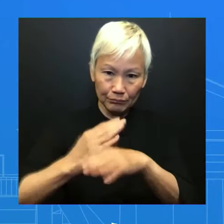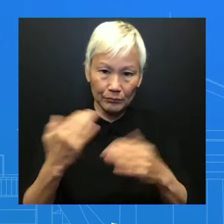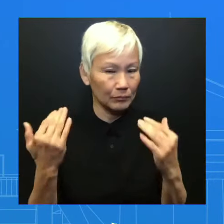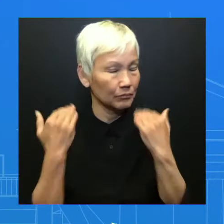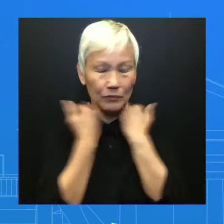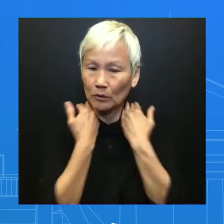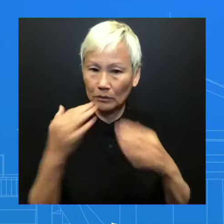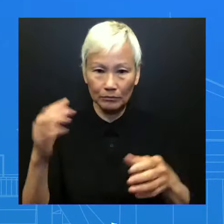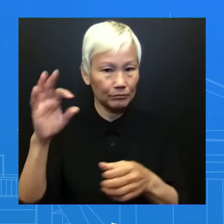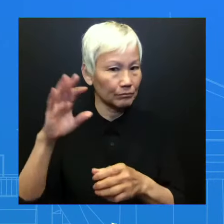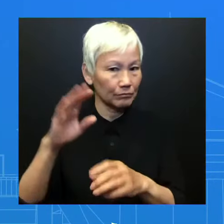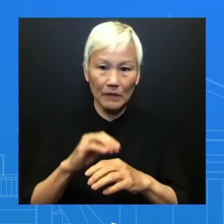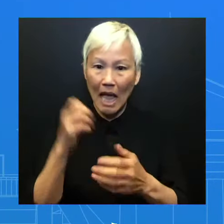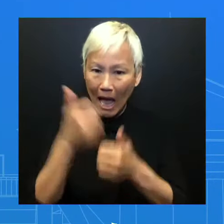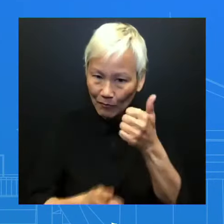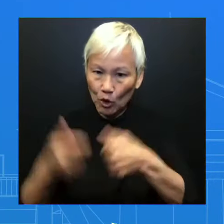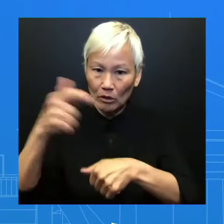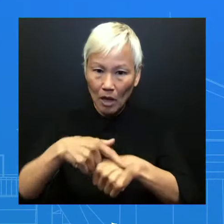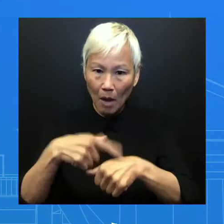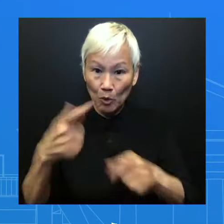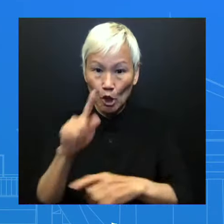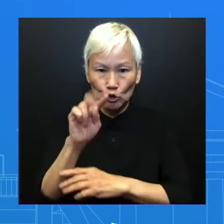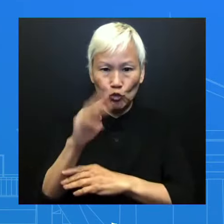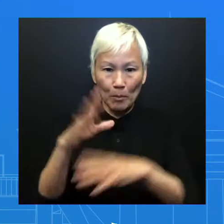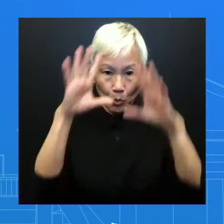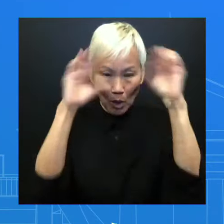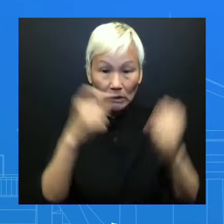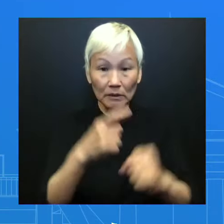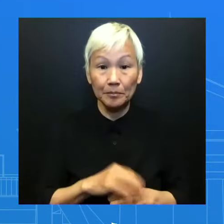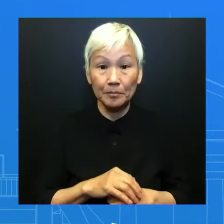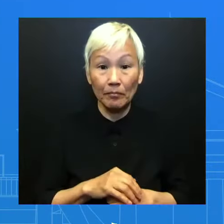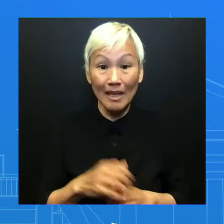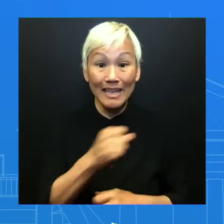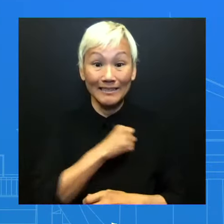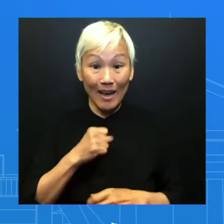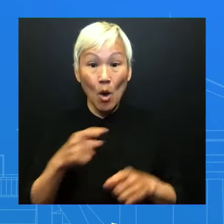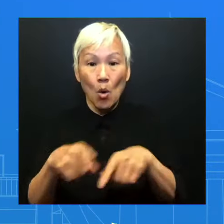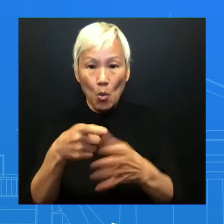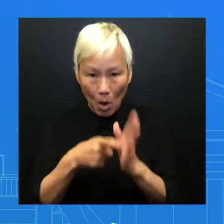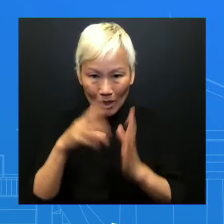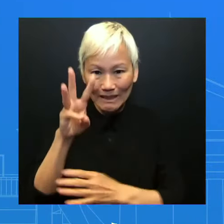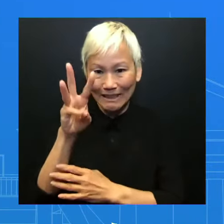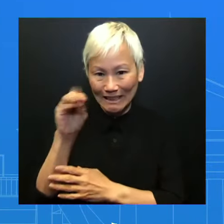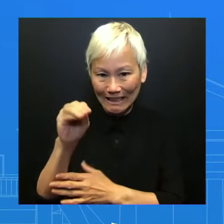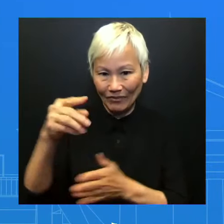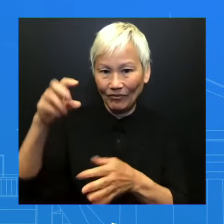And of course, the Senate requires 60 votes, as we all know, which will -- which will be nece- -- which will, of course,